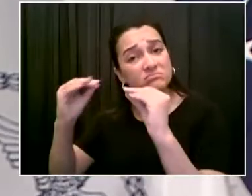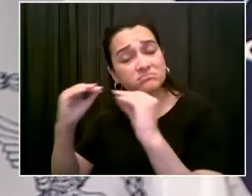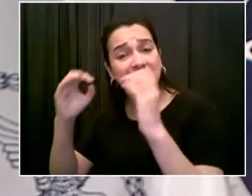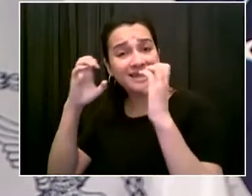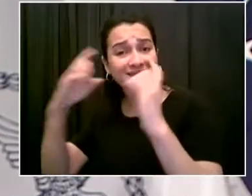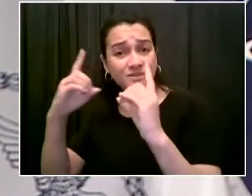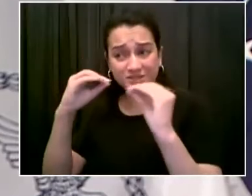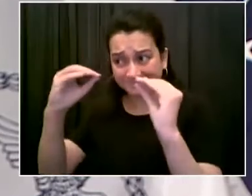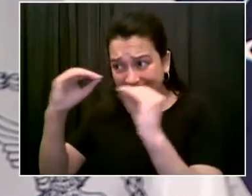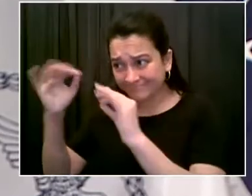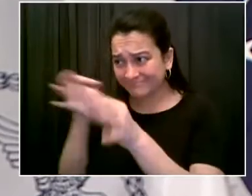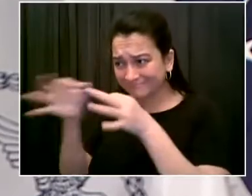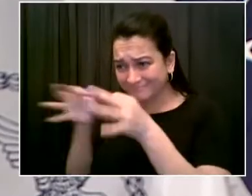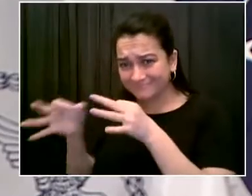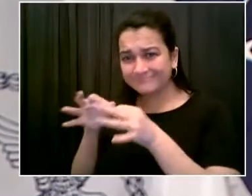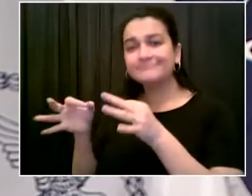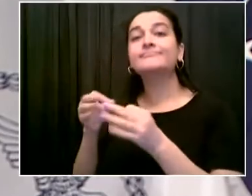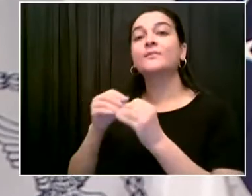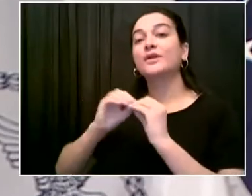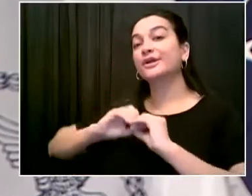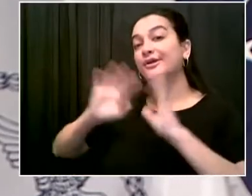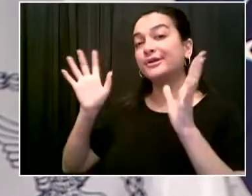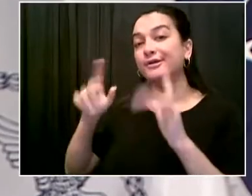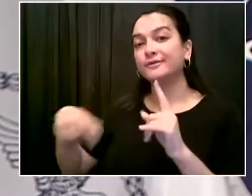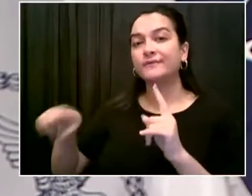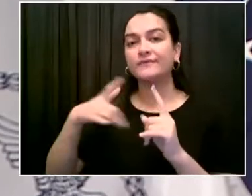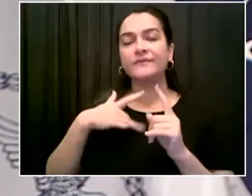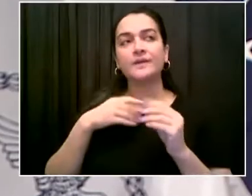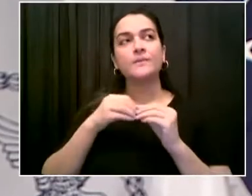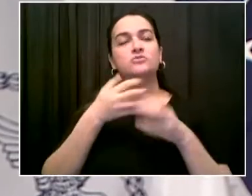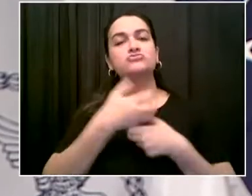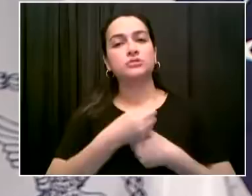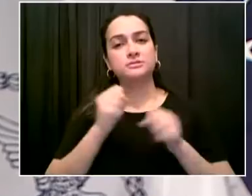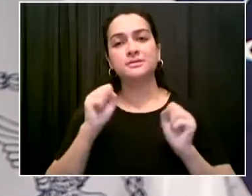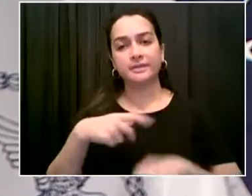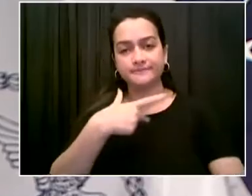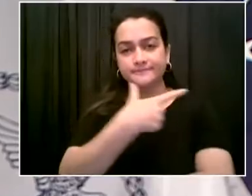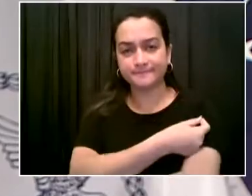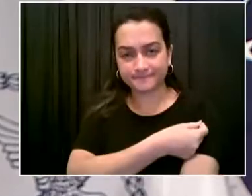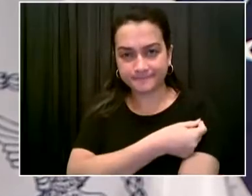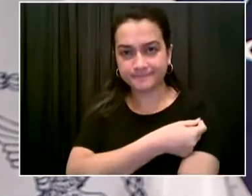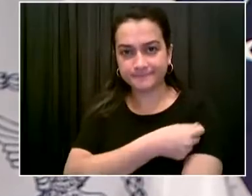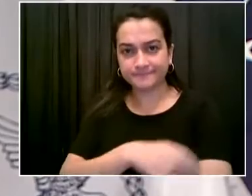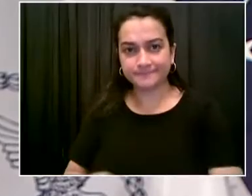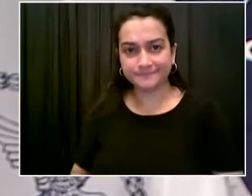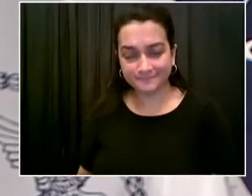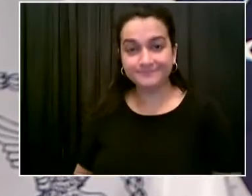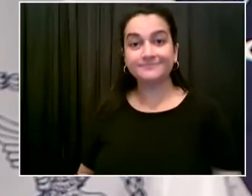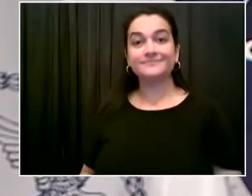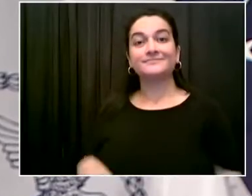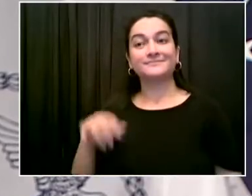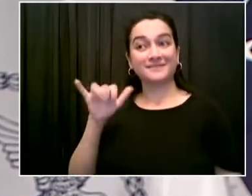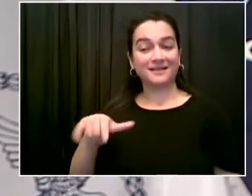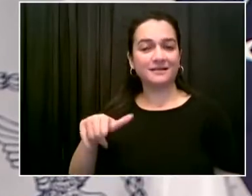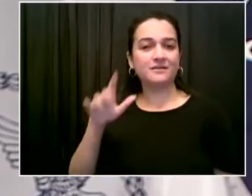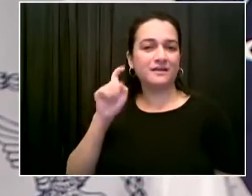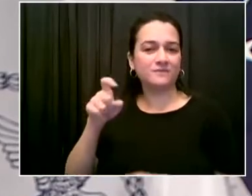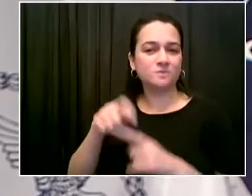PERSISTENCE. THE MORE INFORMATION I GET BACK YOU KEEPS CONFIRMING, THE NUMBER ONE ISSUE